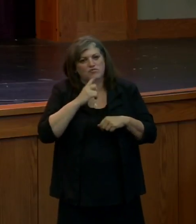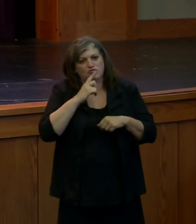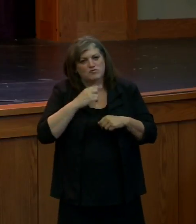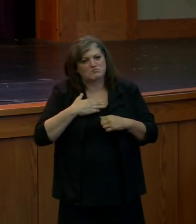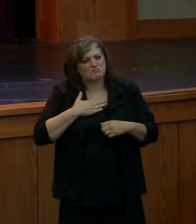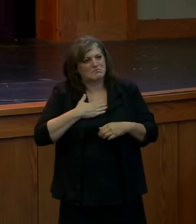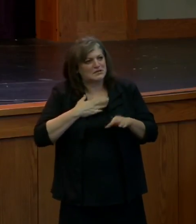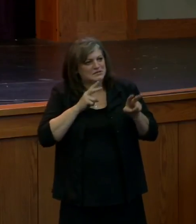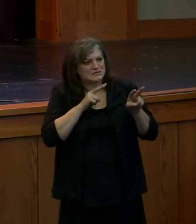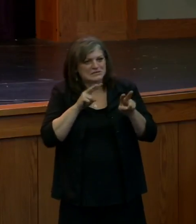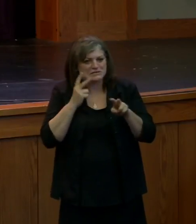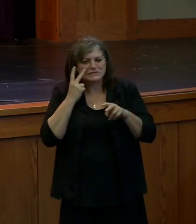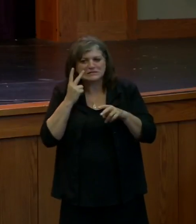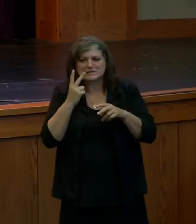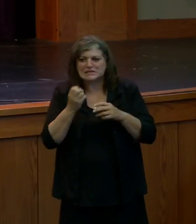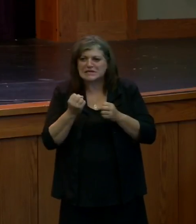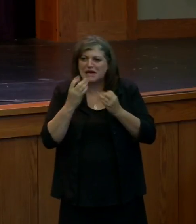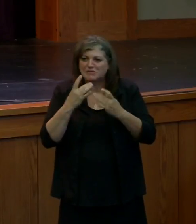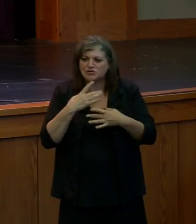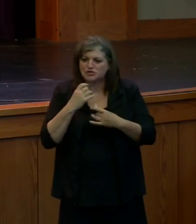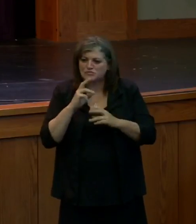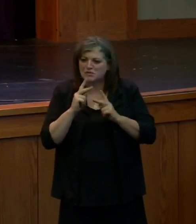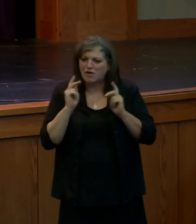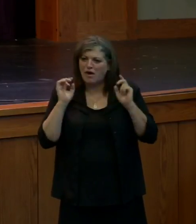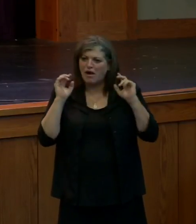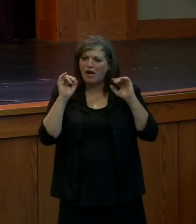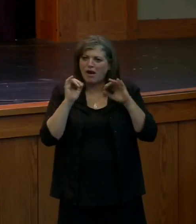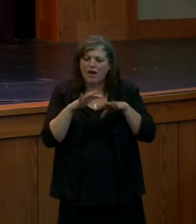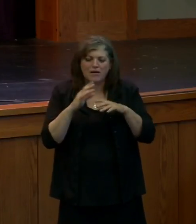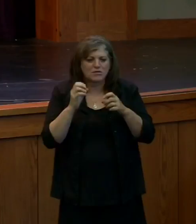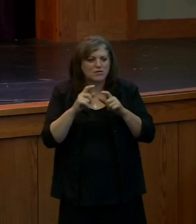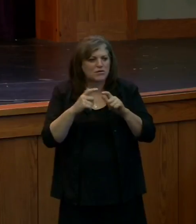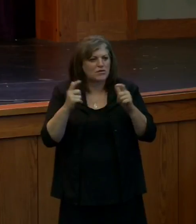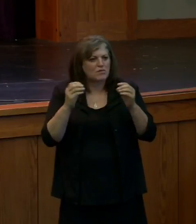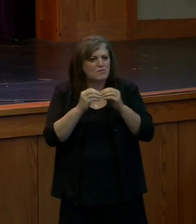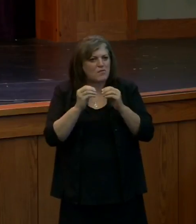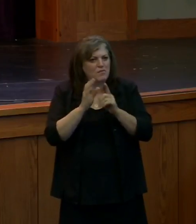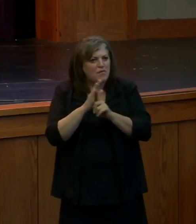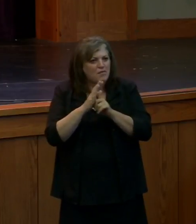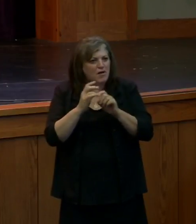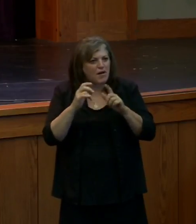SEE HOW MUCH INTEREST HAS GROWN AND MAYBE IT WAS HERE IN THE